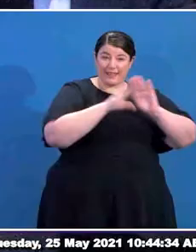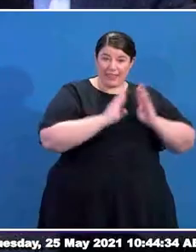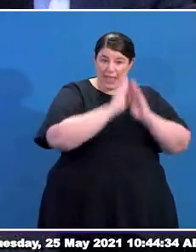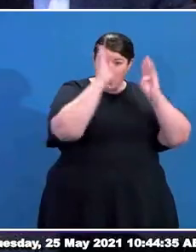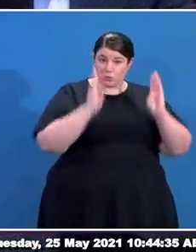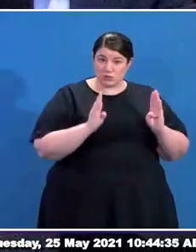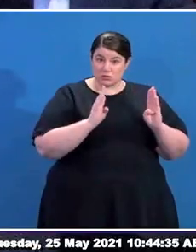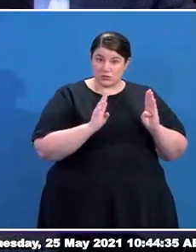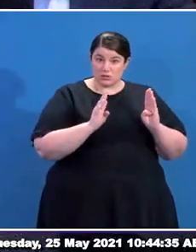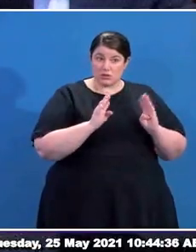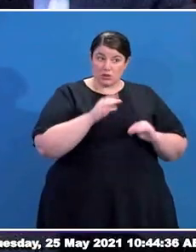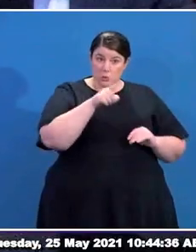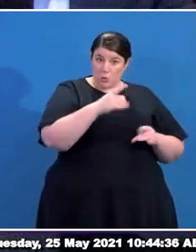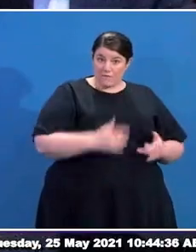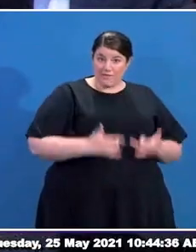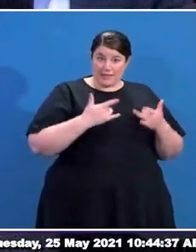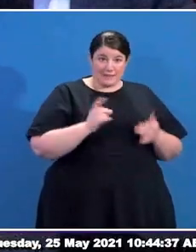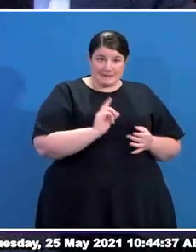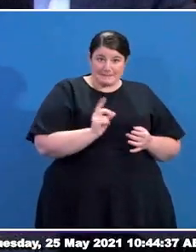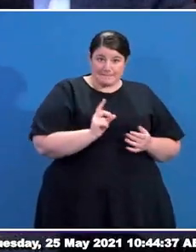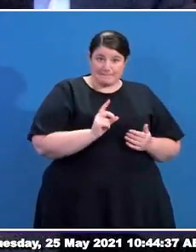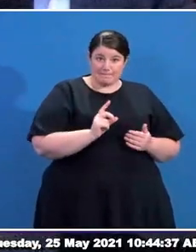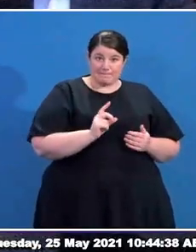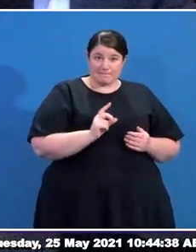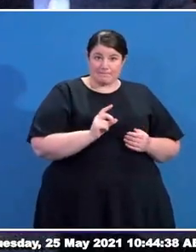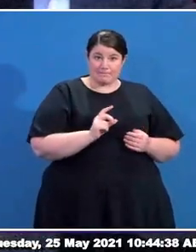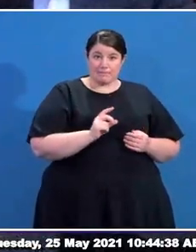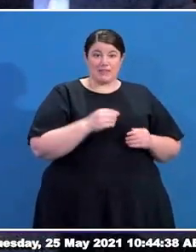Do you have a view about the allegations in this incident